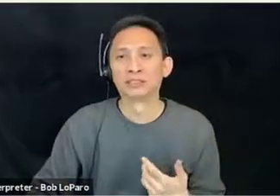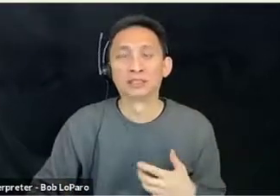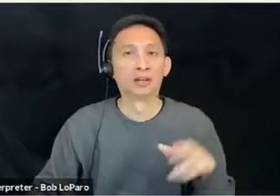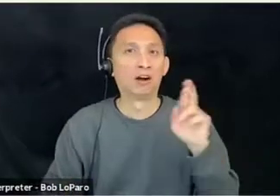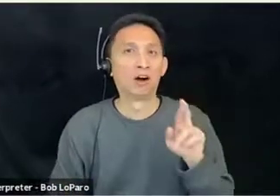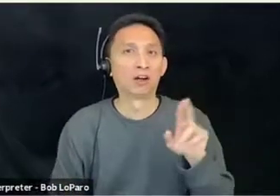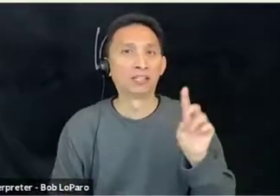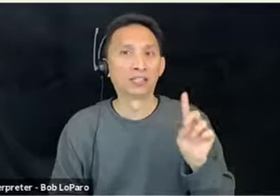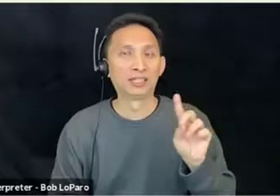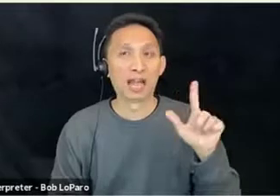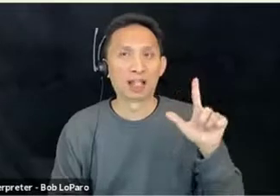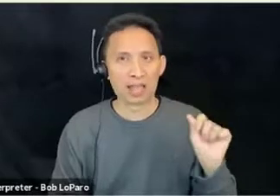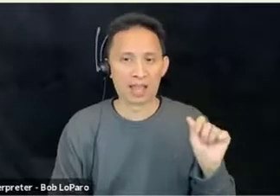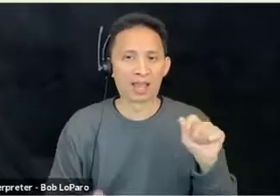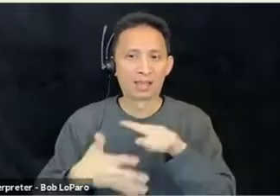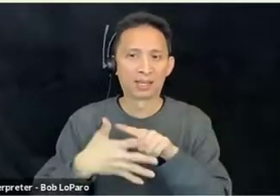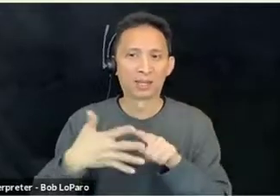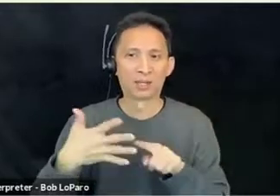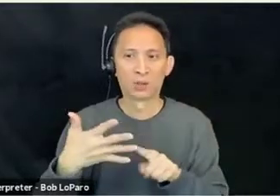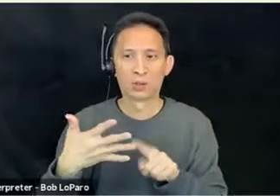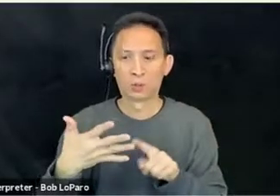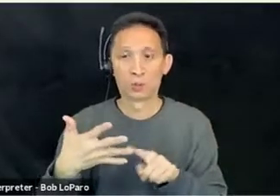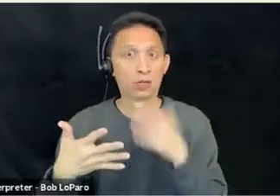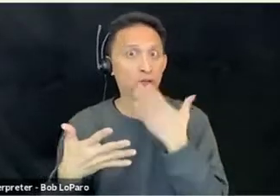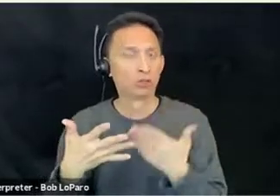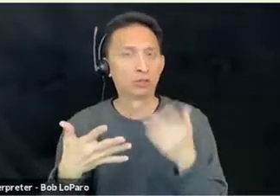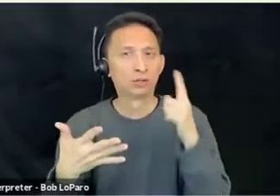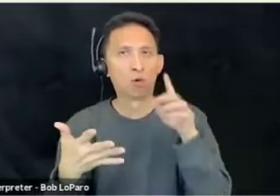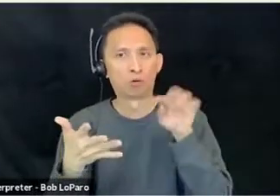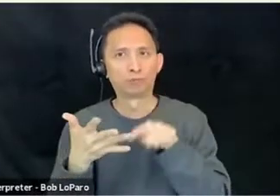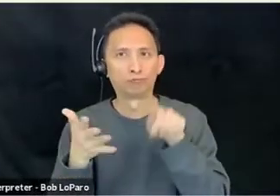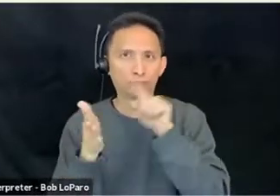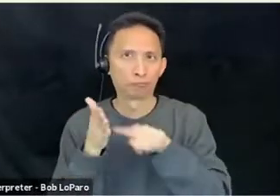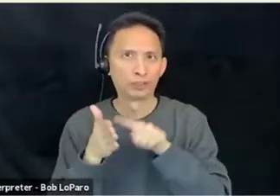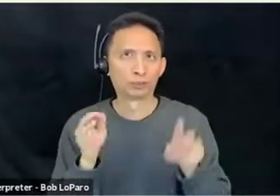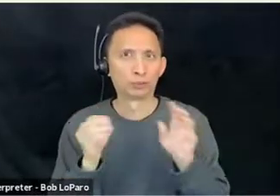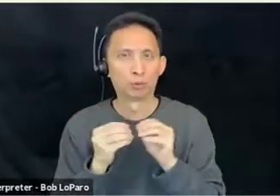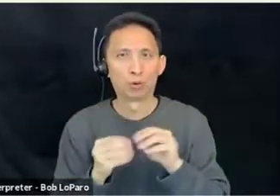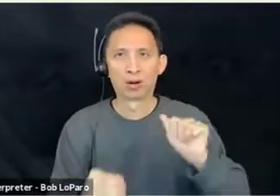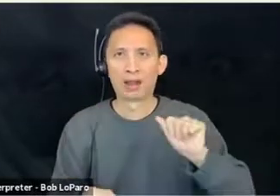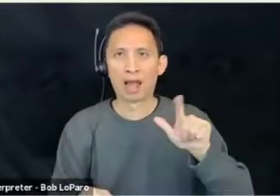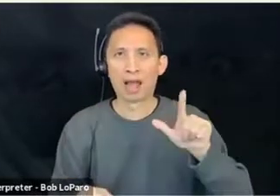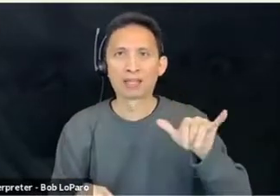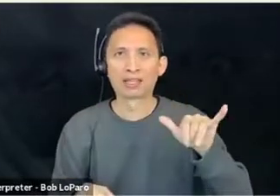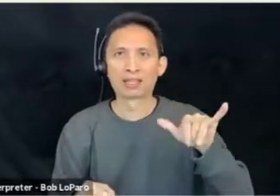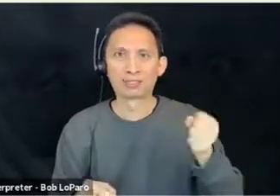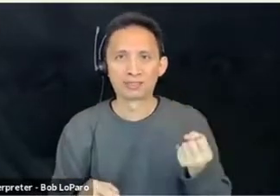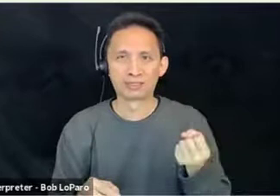to go and look for things like Ally's Act and those different policies that we're trying to move forward